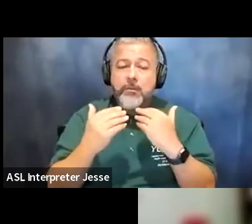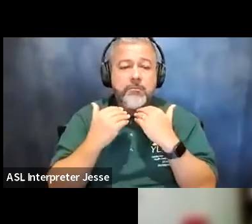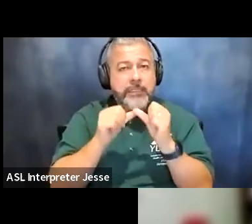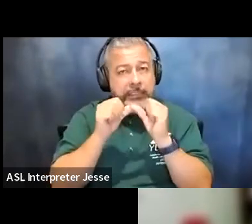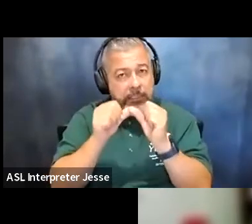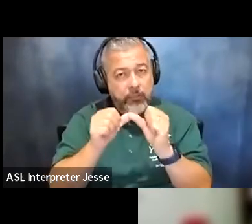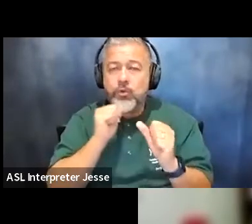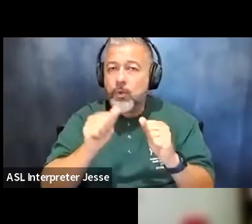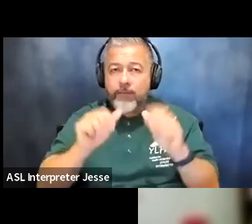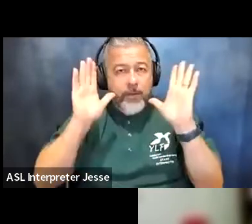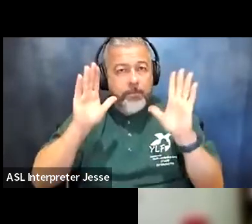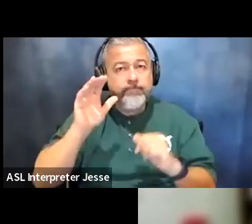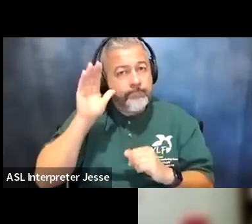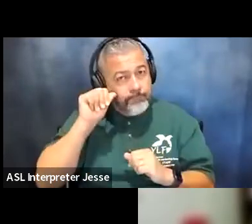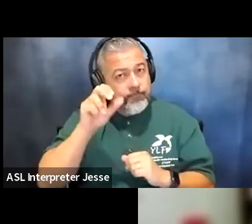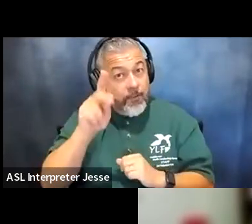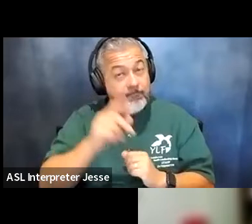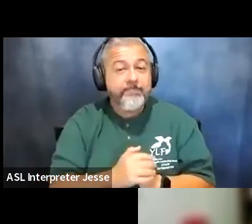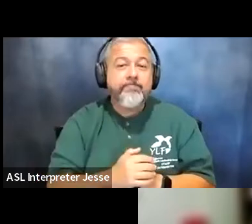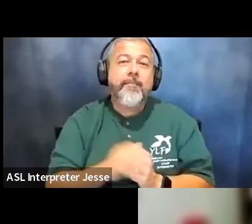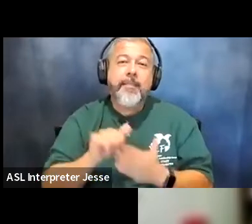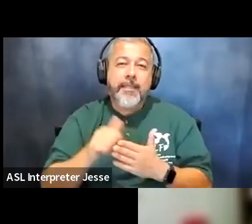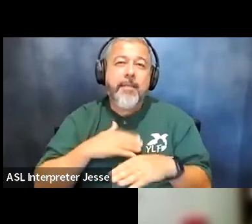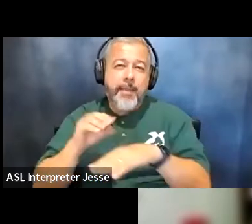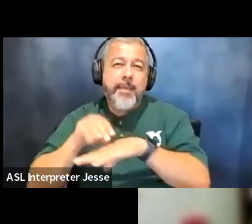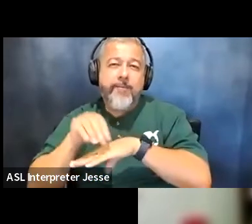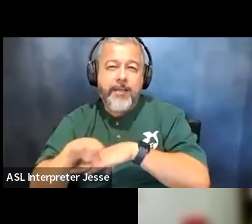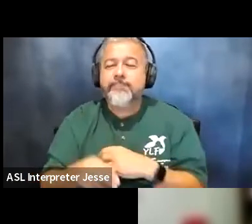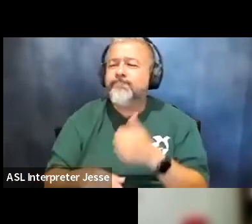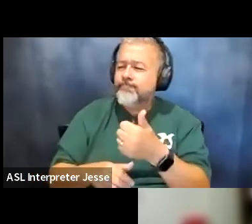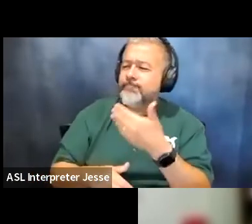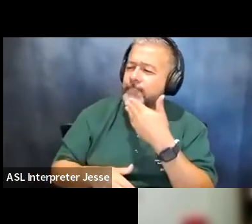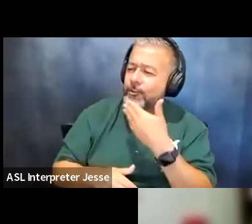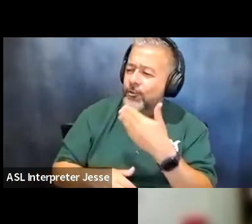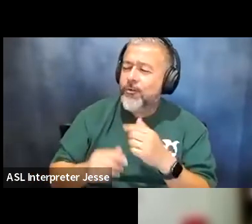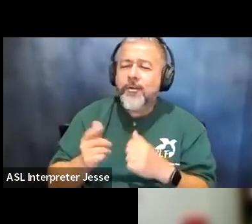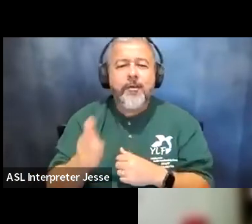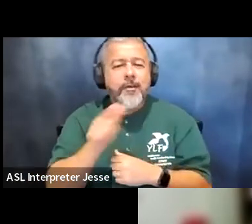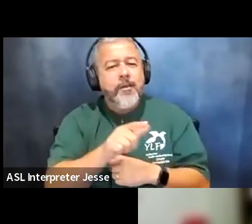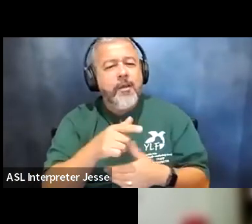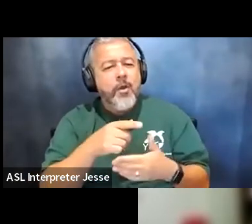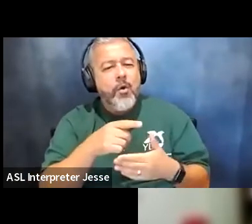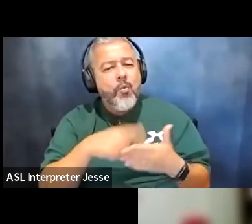advice thank you anya nathan what advice would you give to our budding advocates here